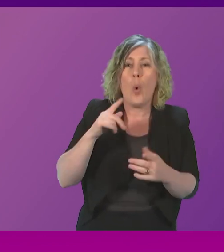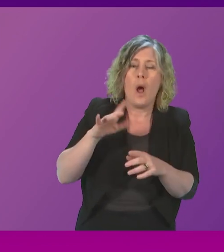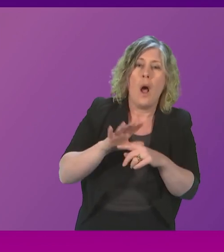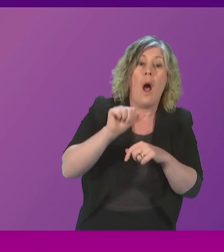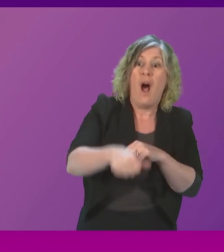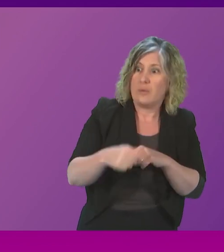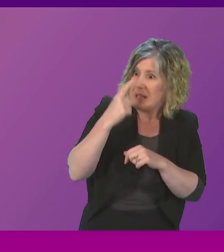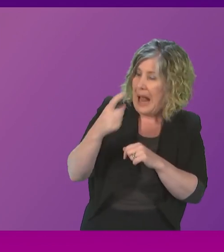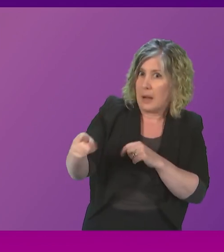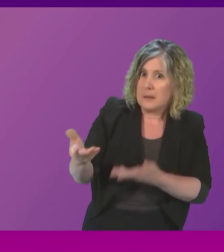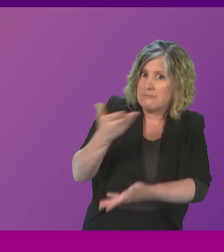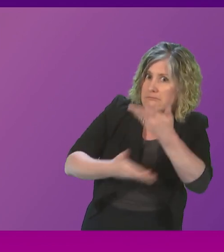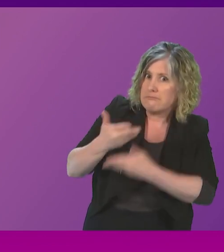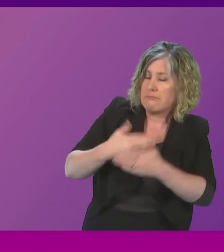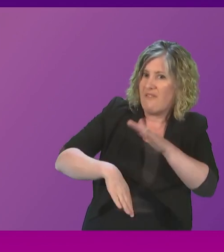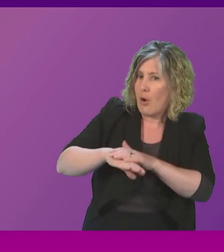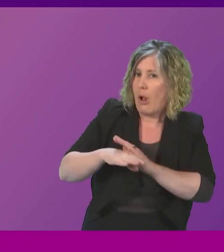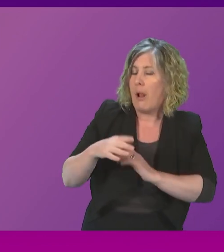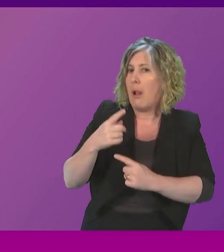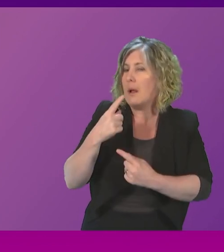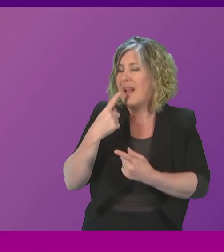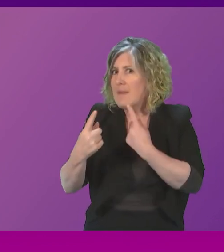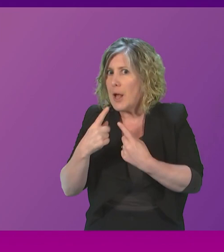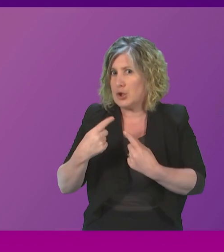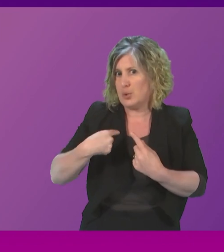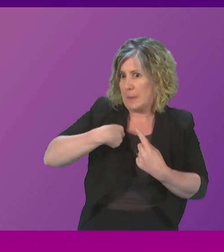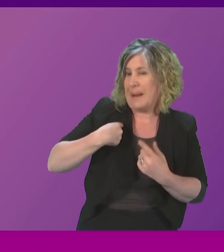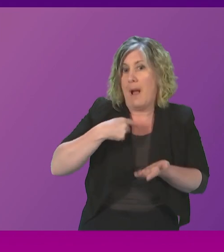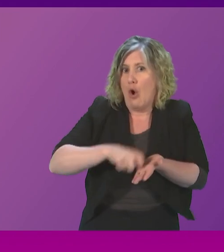feels that she can, she could furnish my office with the full details.